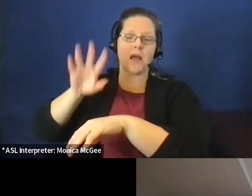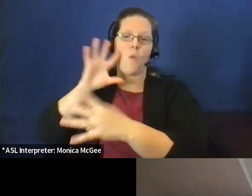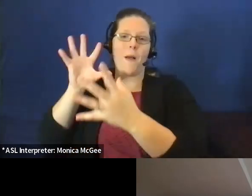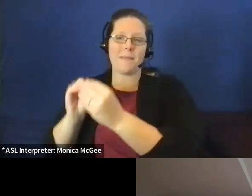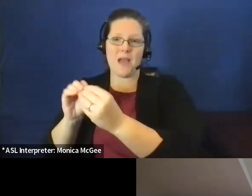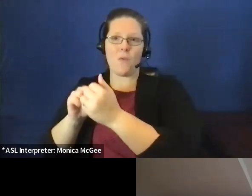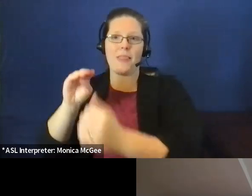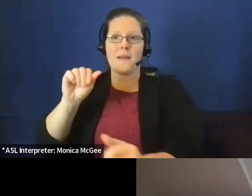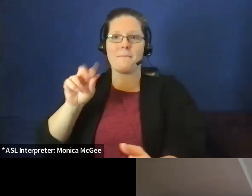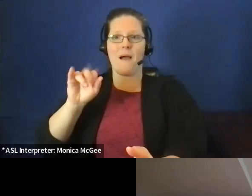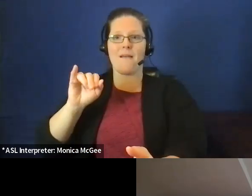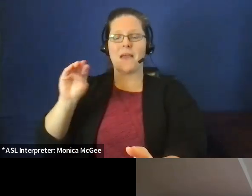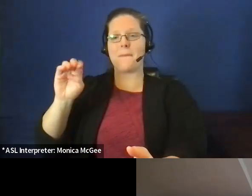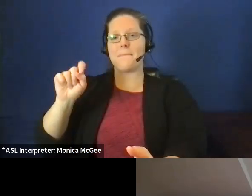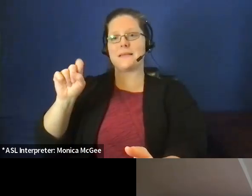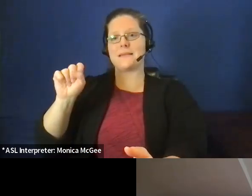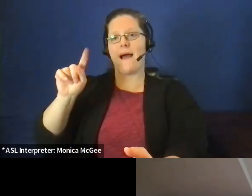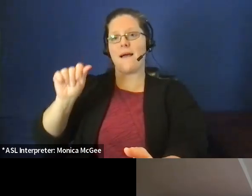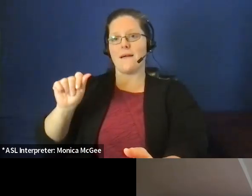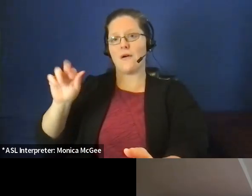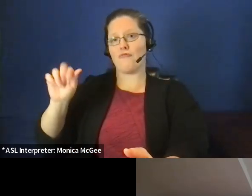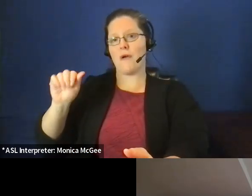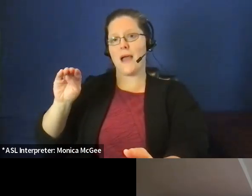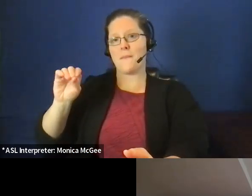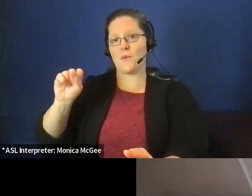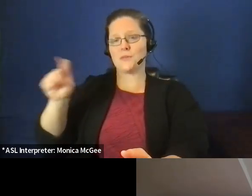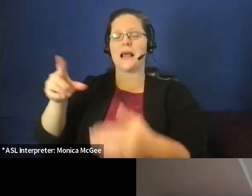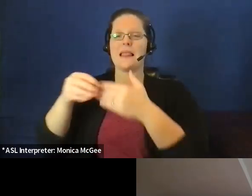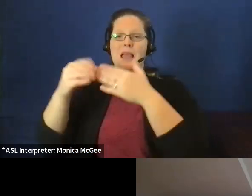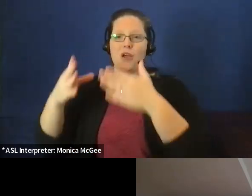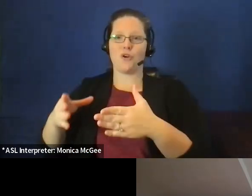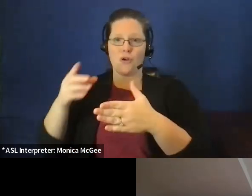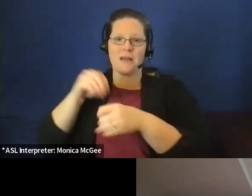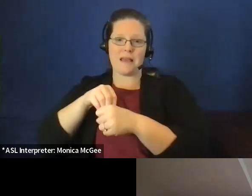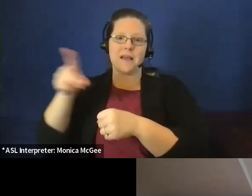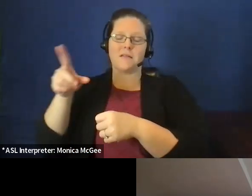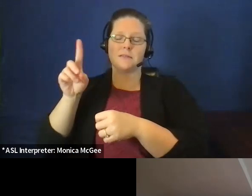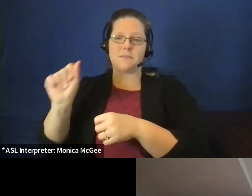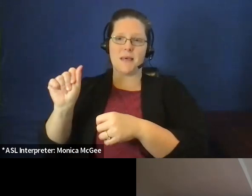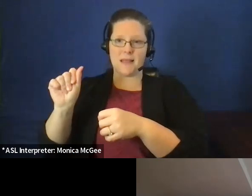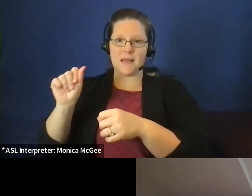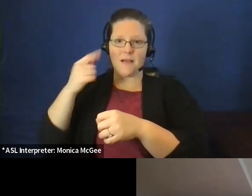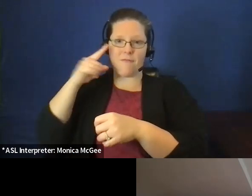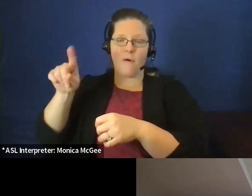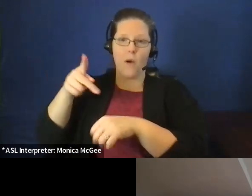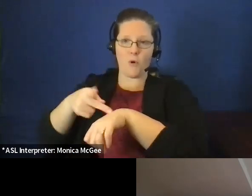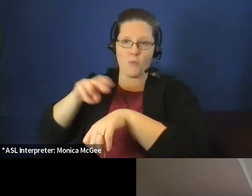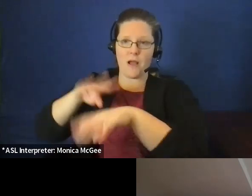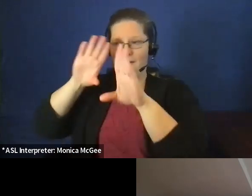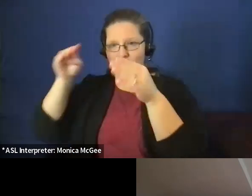Sherman Gillams. He just came in about a month ago. His first appointment now